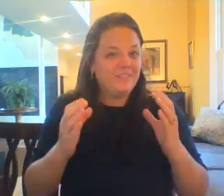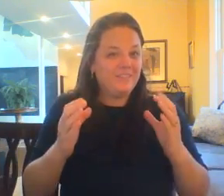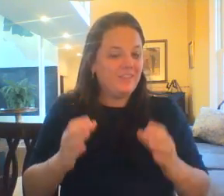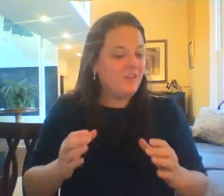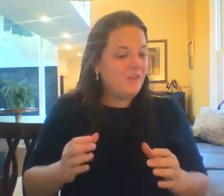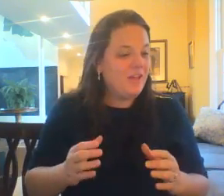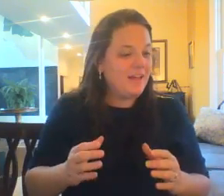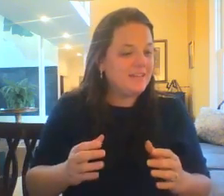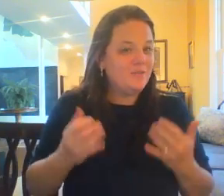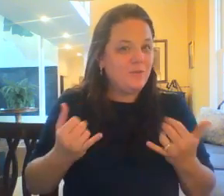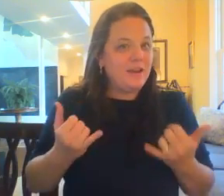Hello, class!